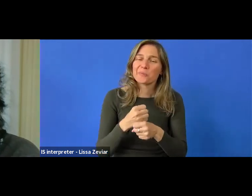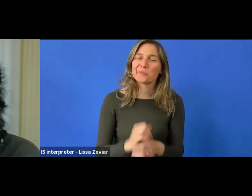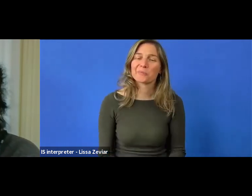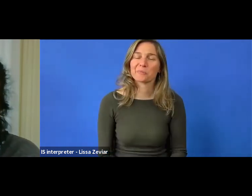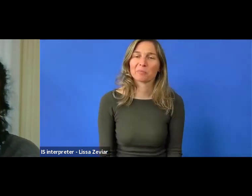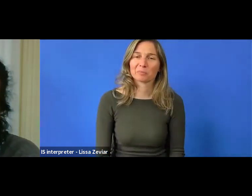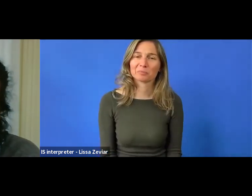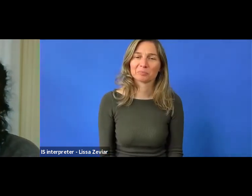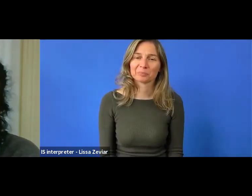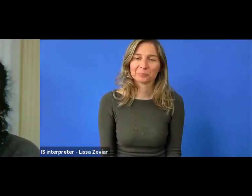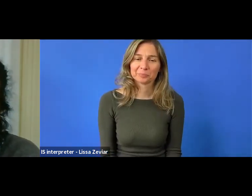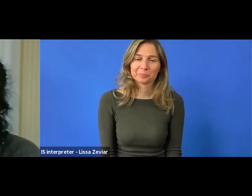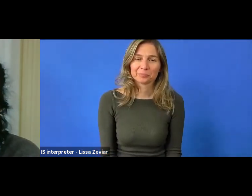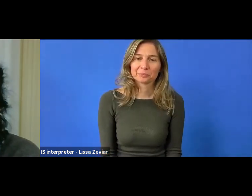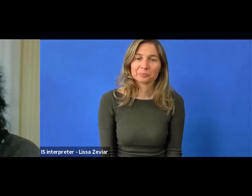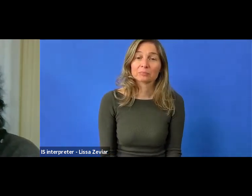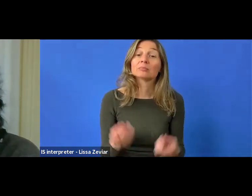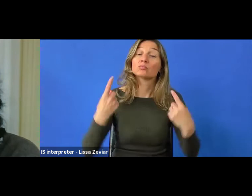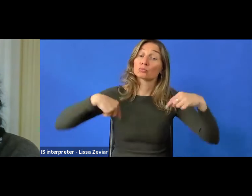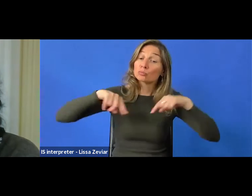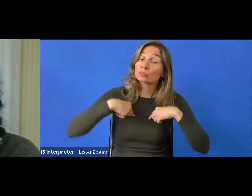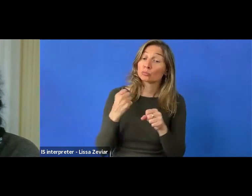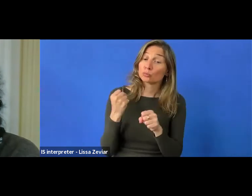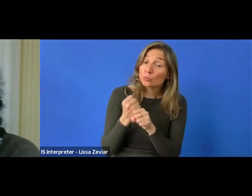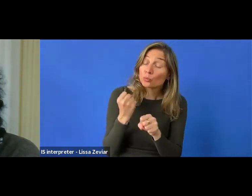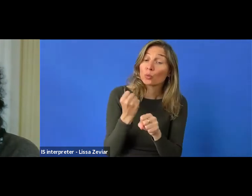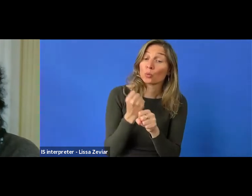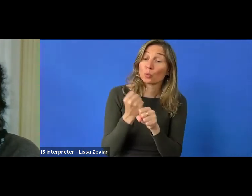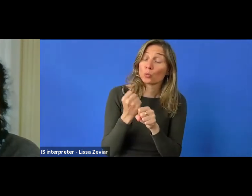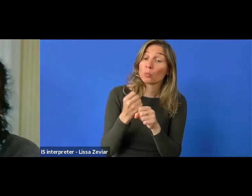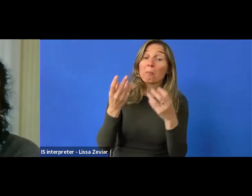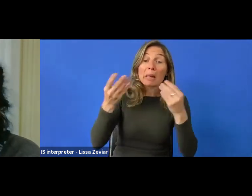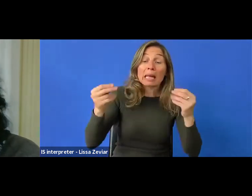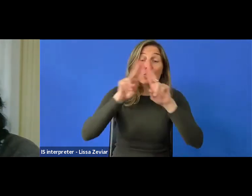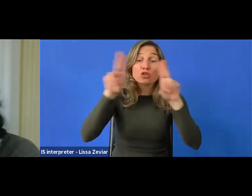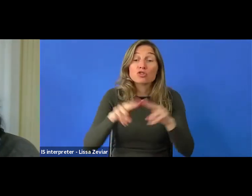at a national level, to report to different Human Rights bodies